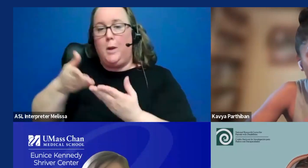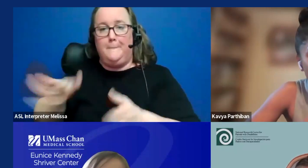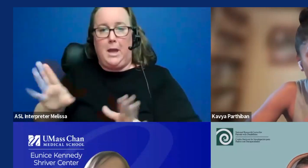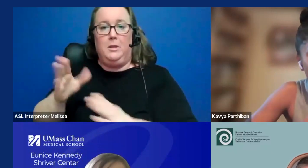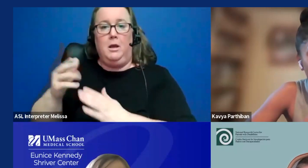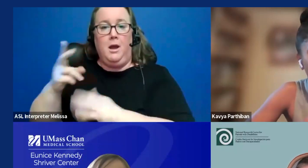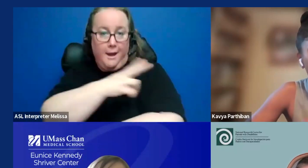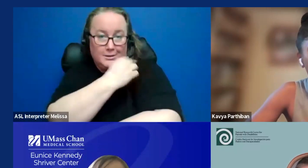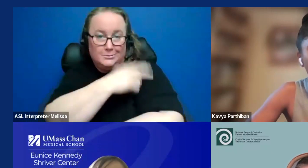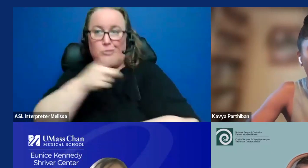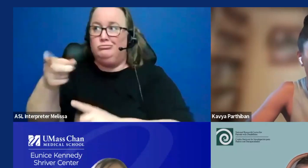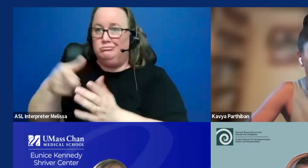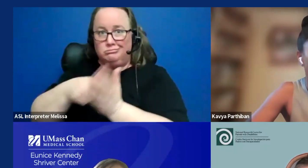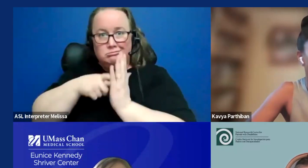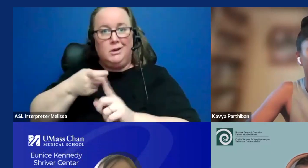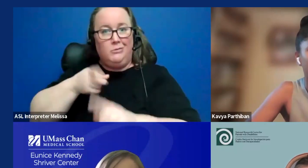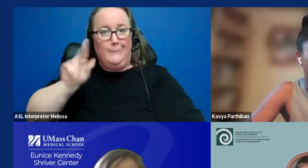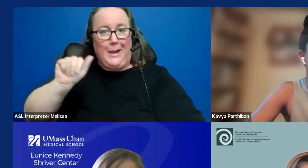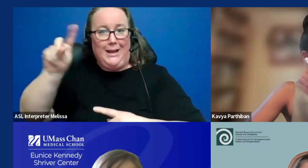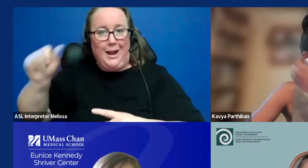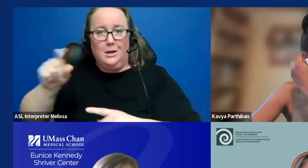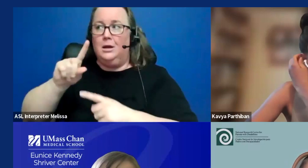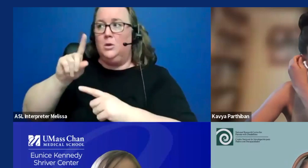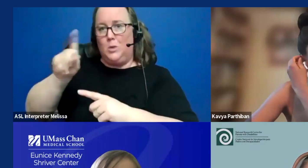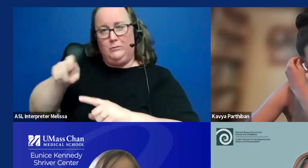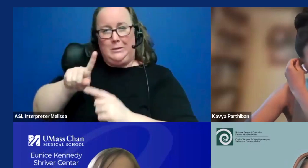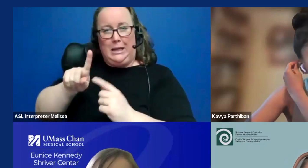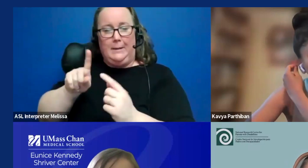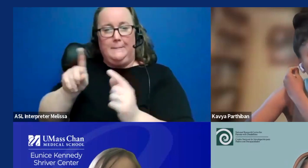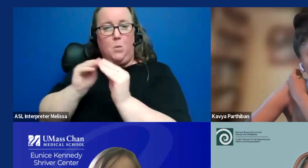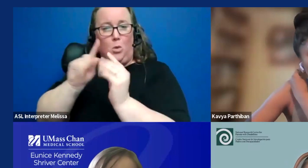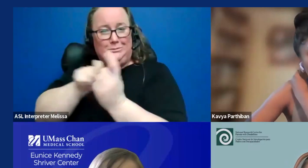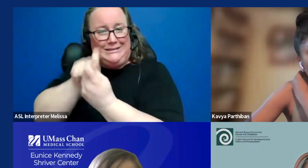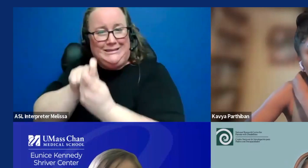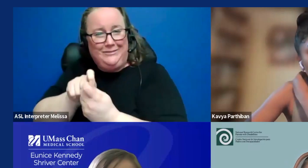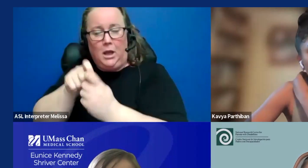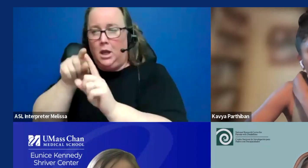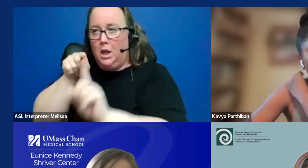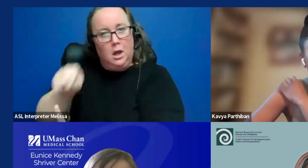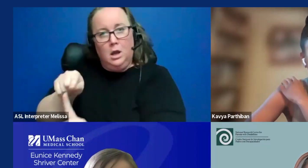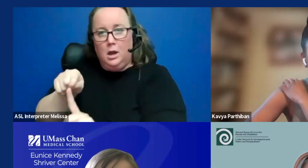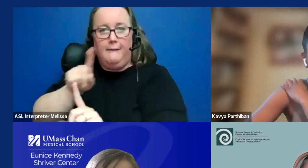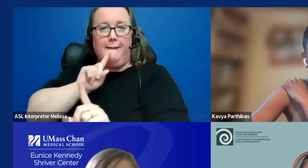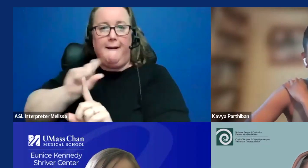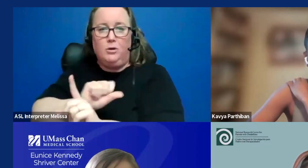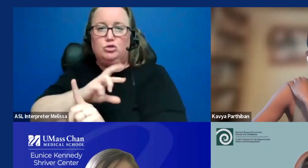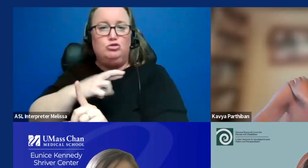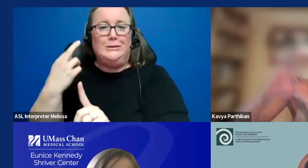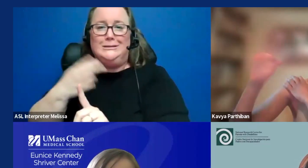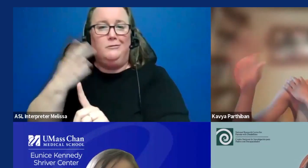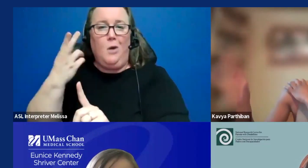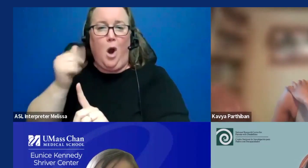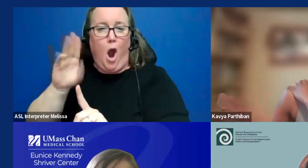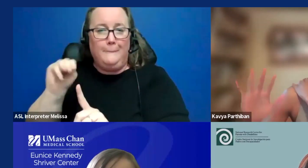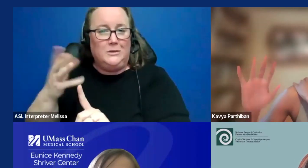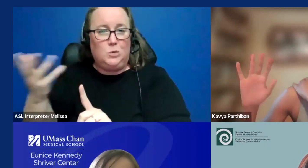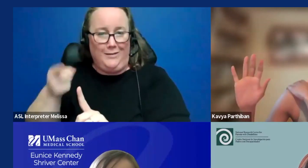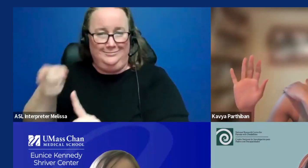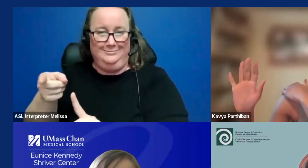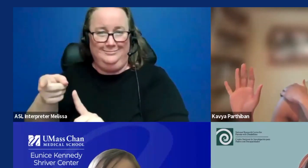You need to be more specific about what the actual risk of harm is. Here's all the safety things that we have in place.